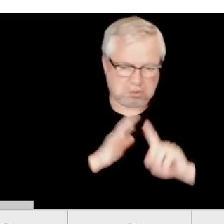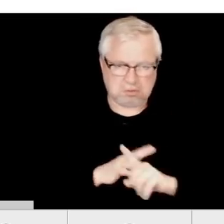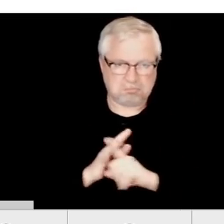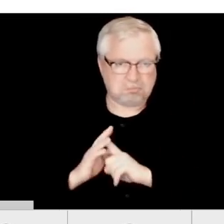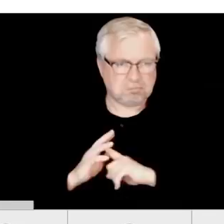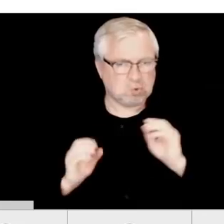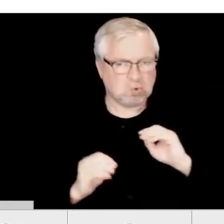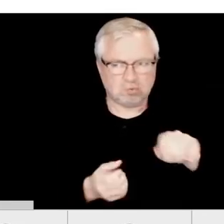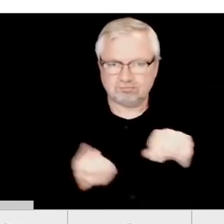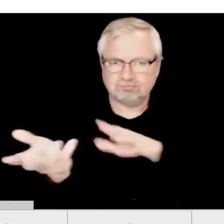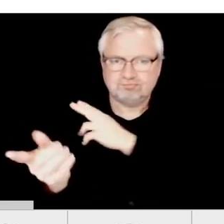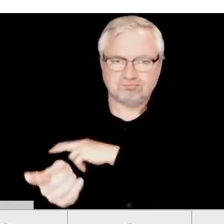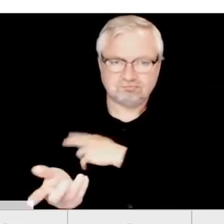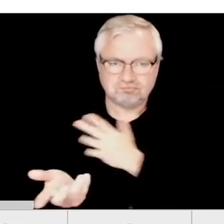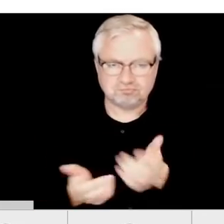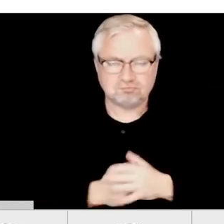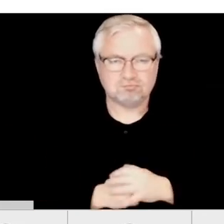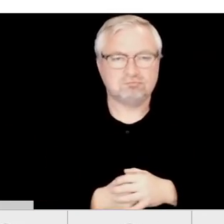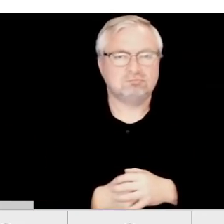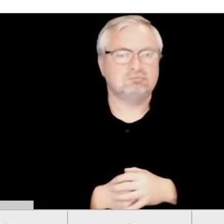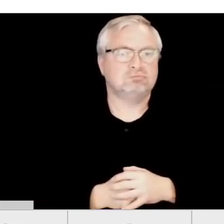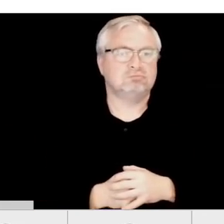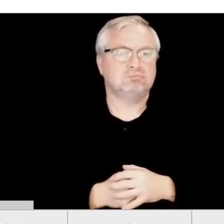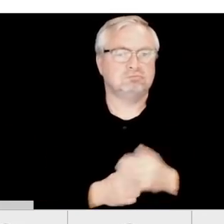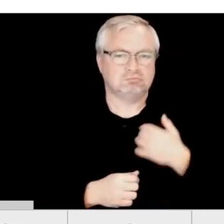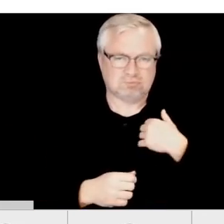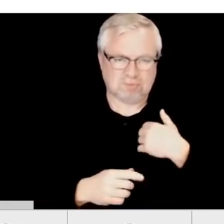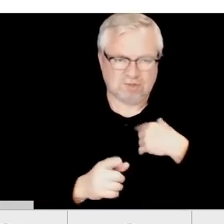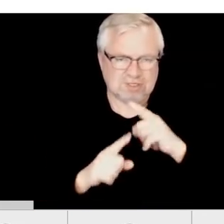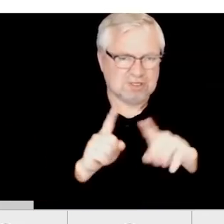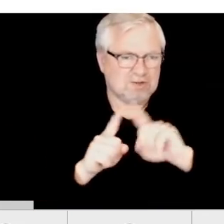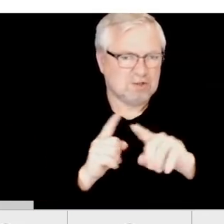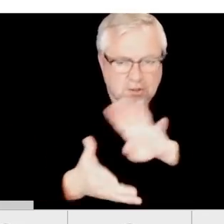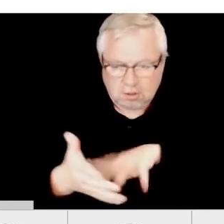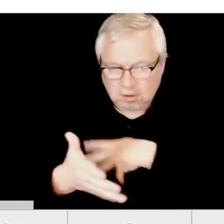that can fit these data and so that's where we're taking our uncertainty from